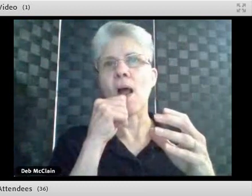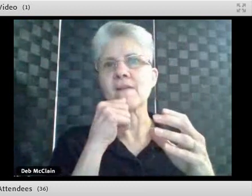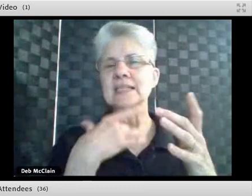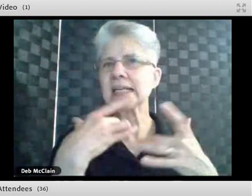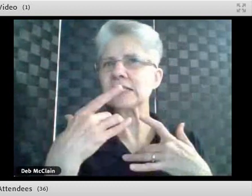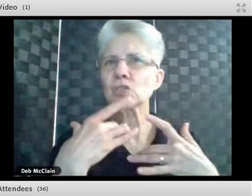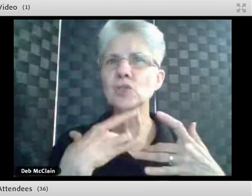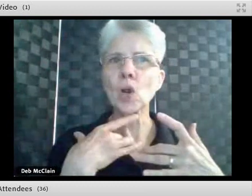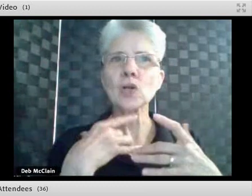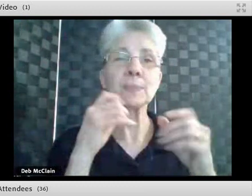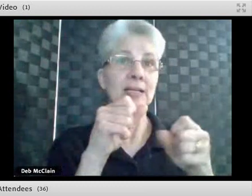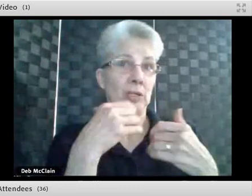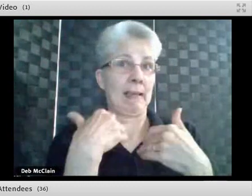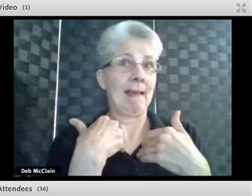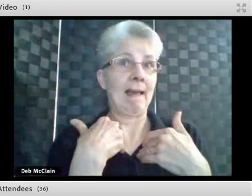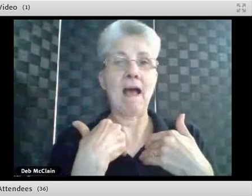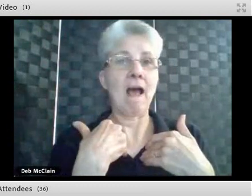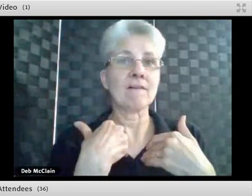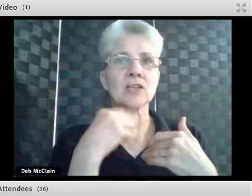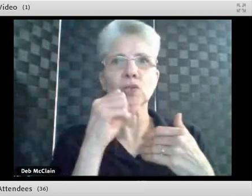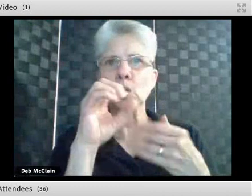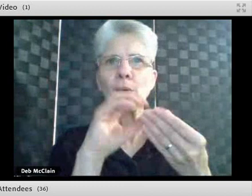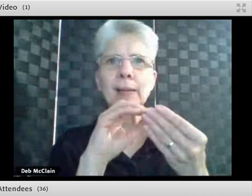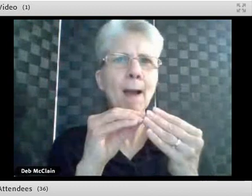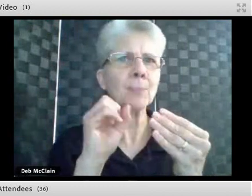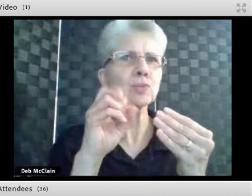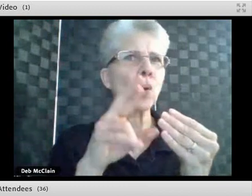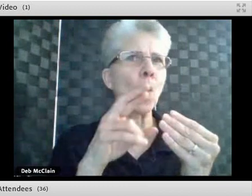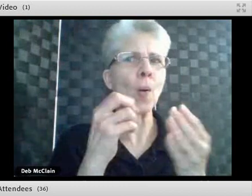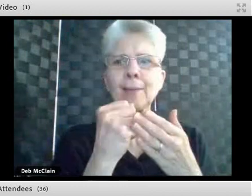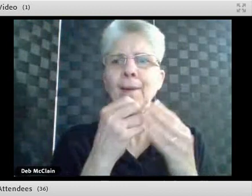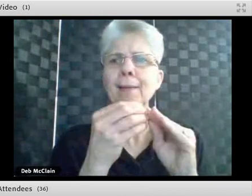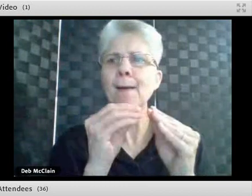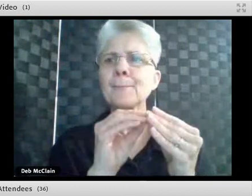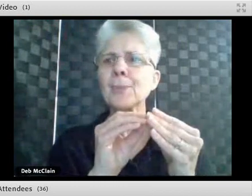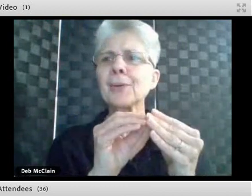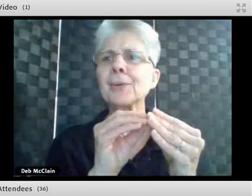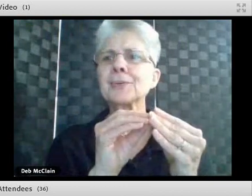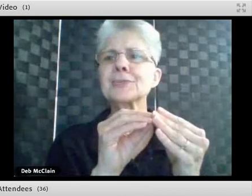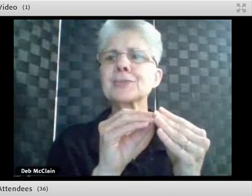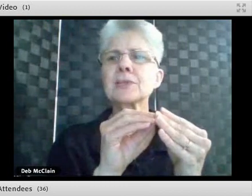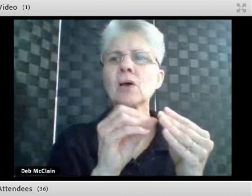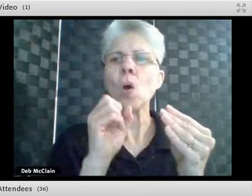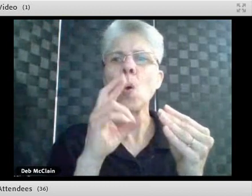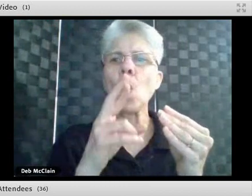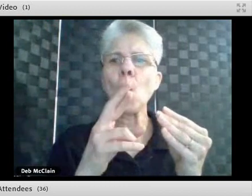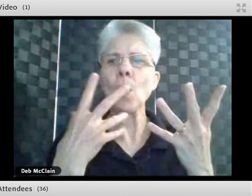Does it potentially have Social Security numbers or credit card numbers?